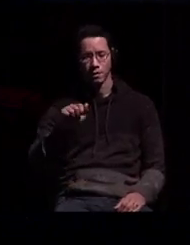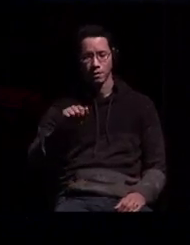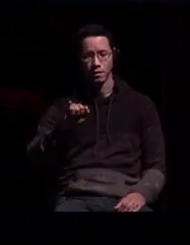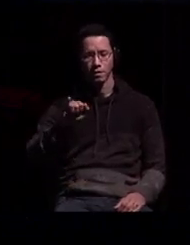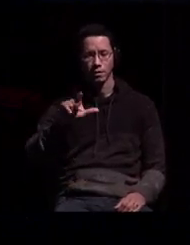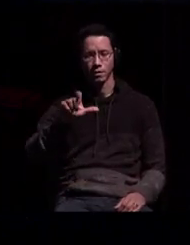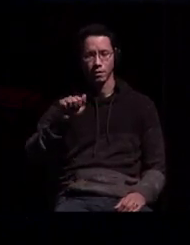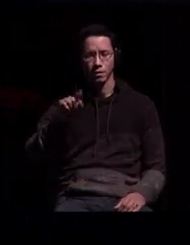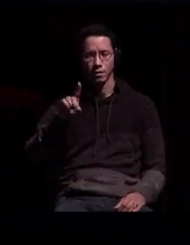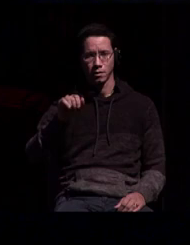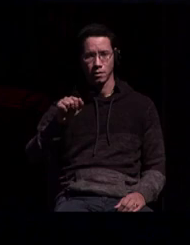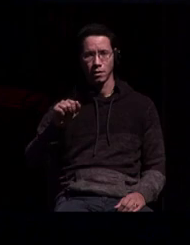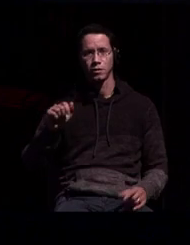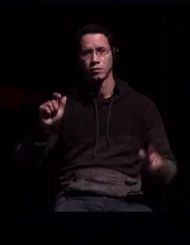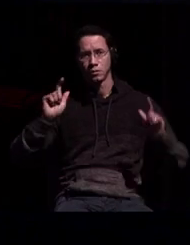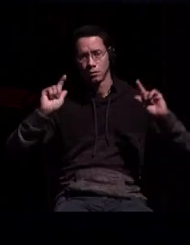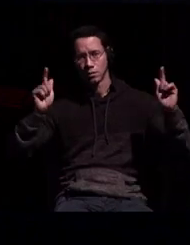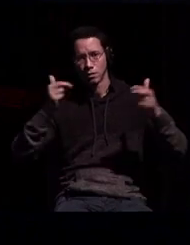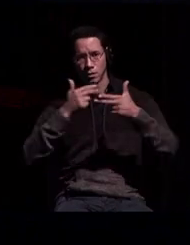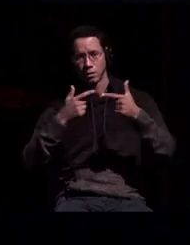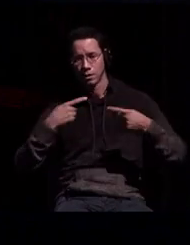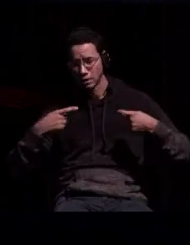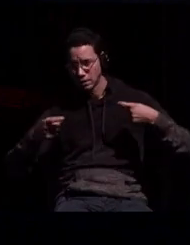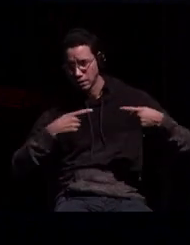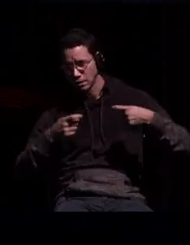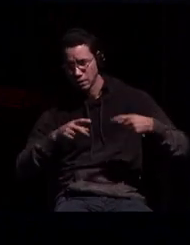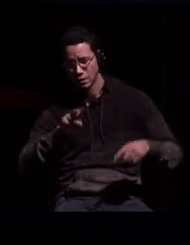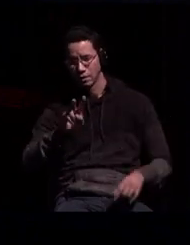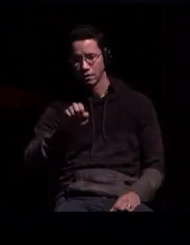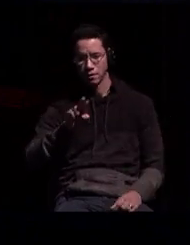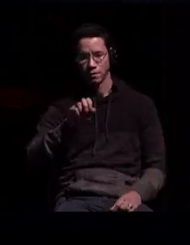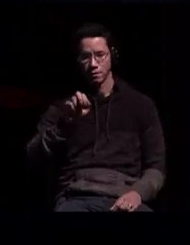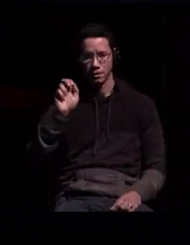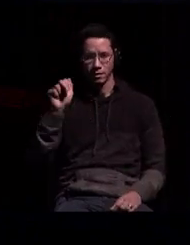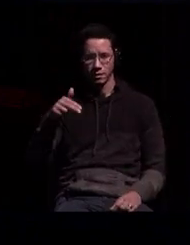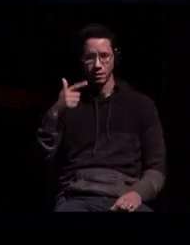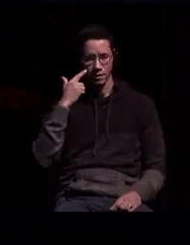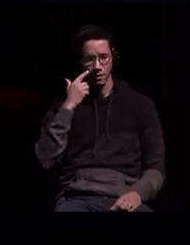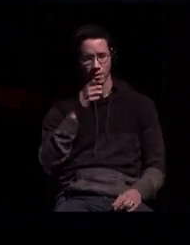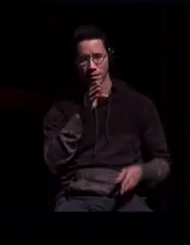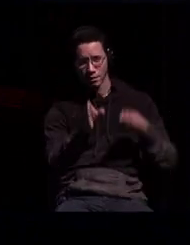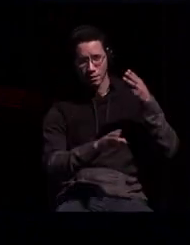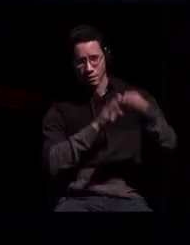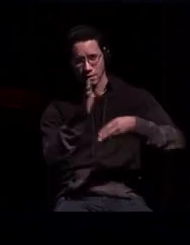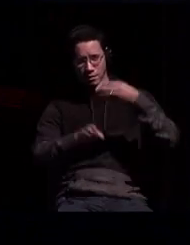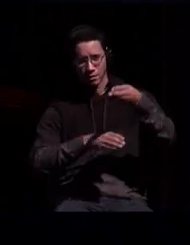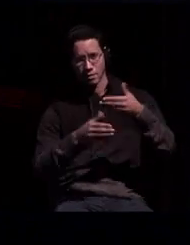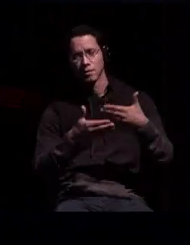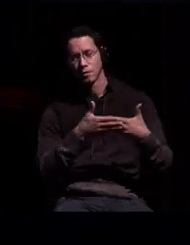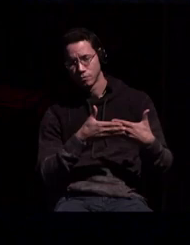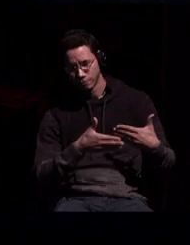for Vietnam War combatants. From that moment on the brand Thailand appeared